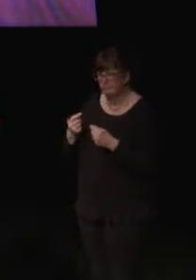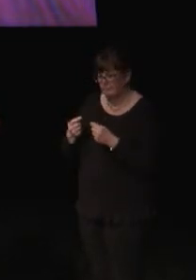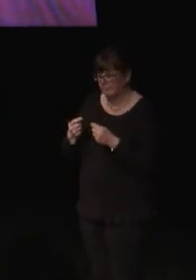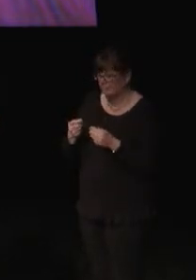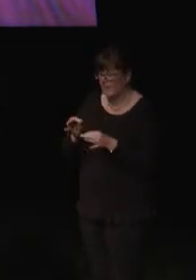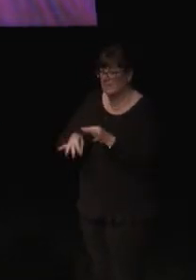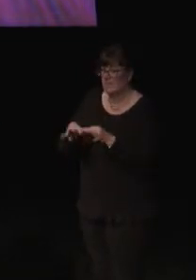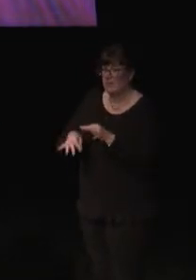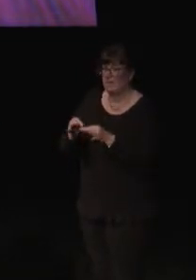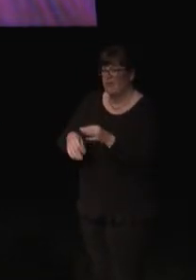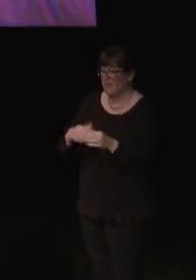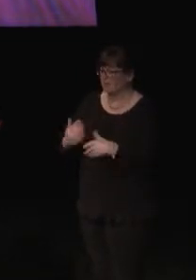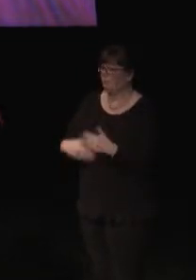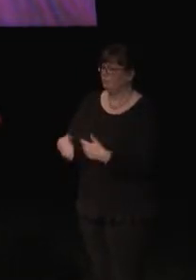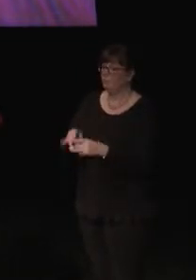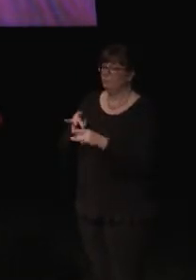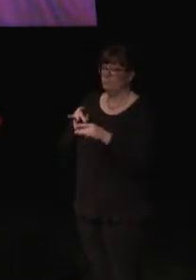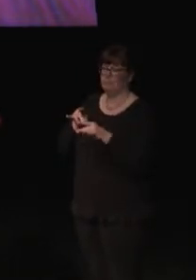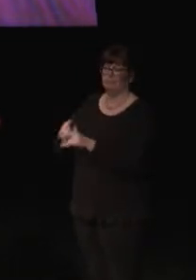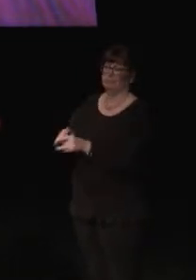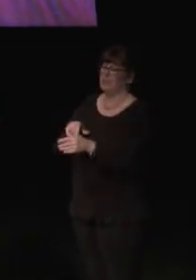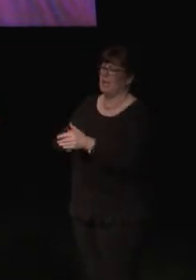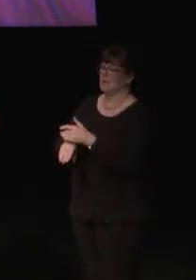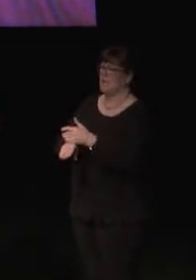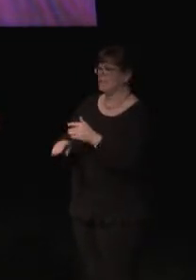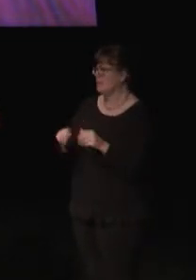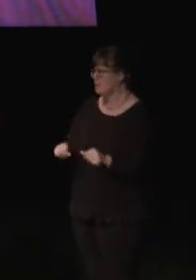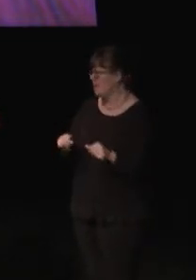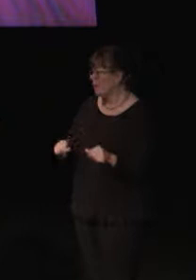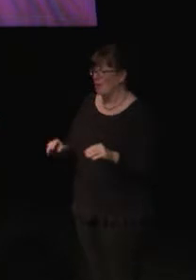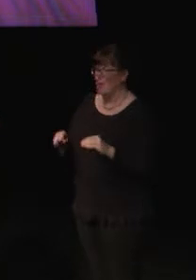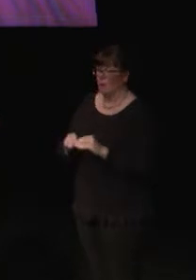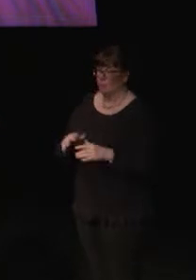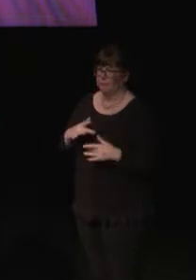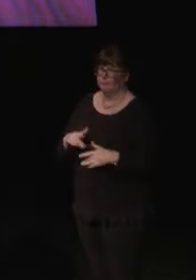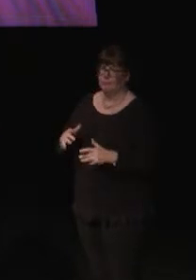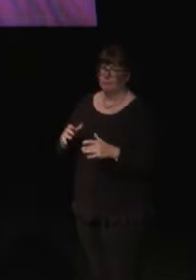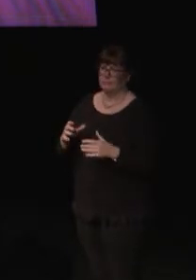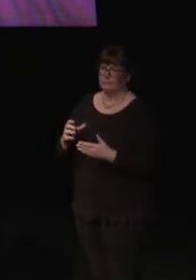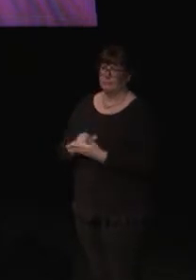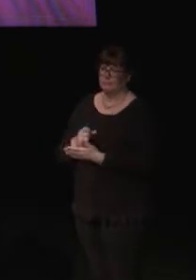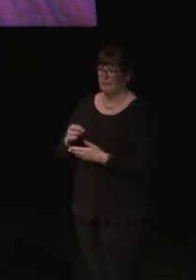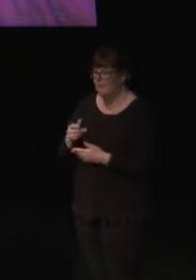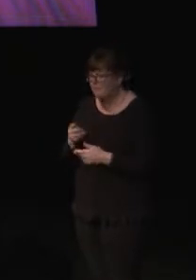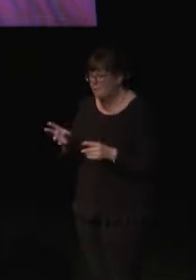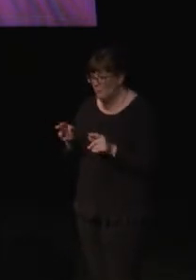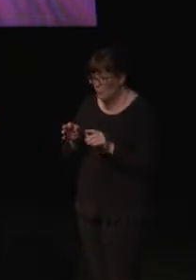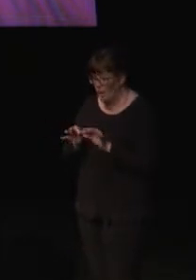and make it way more accessible. People are way more likely to use text chat if you give them a couple of options